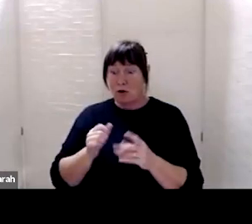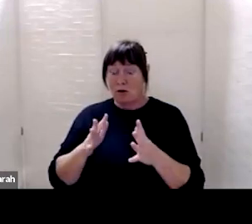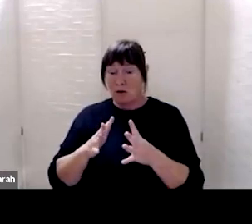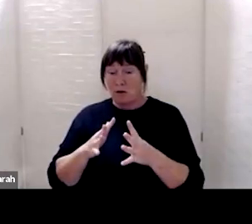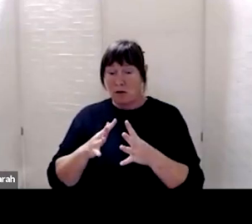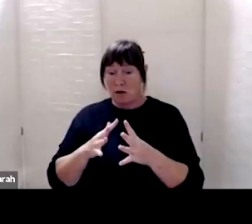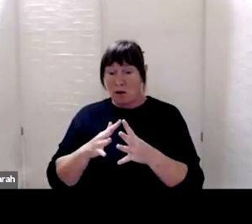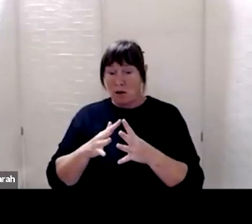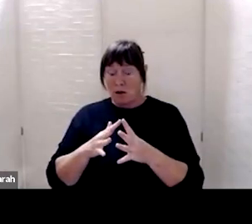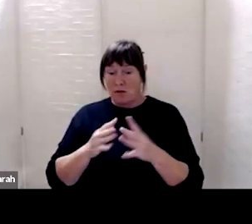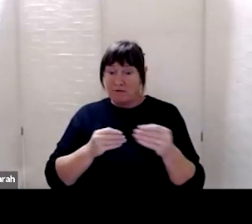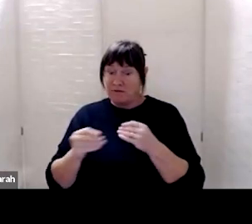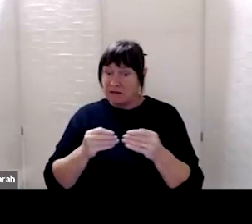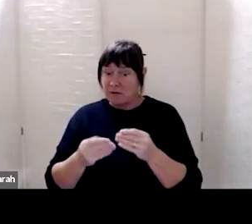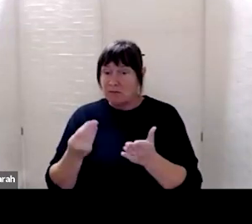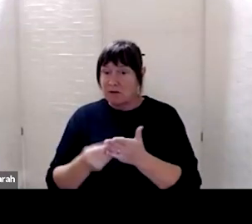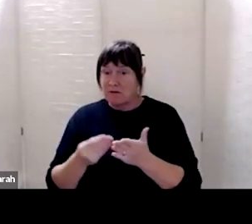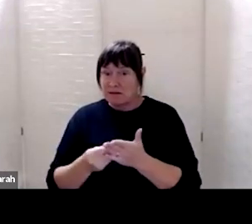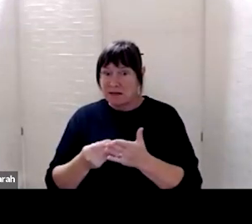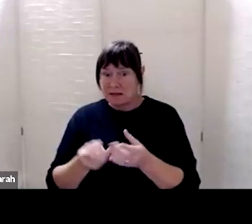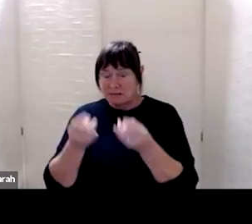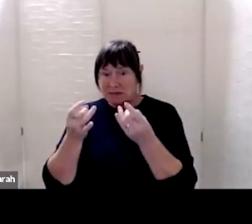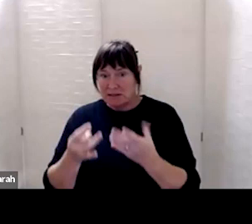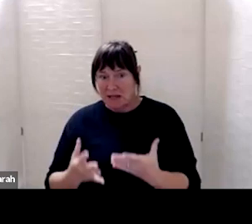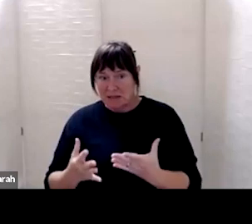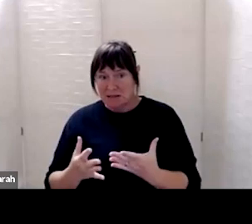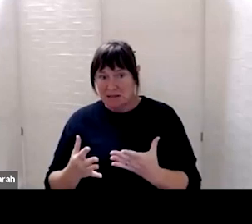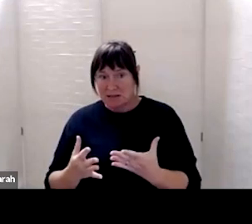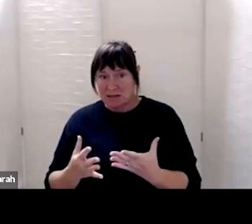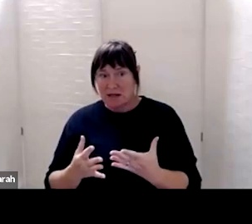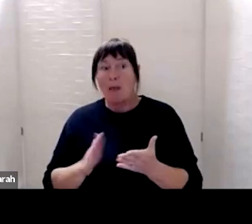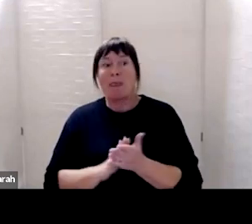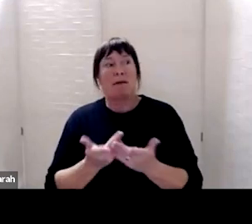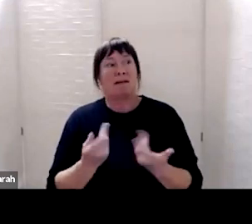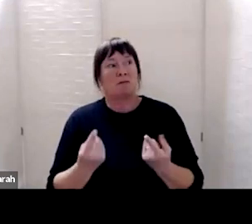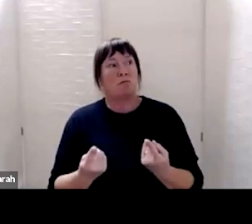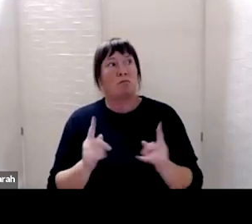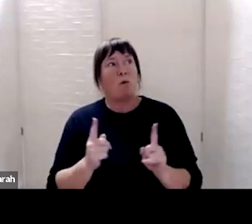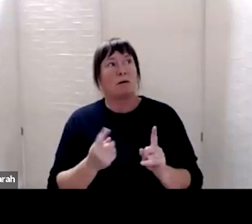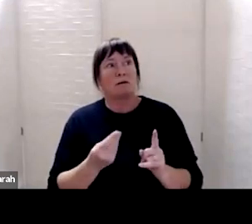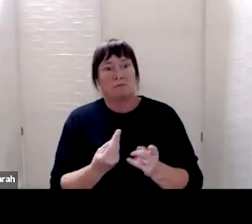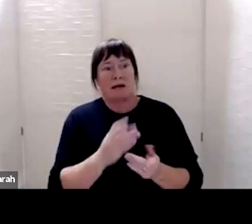means that a huge amount of what’s allocated now does actually get used, which wasn’t the case five or six years ago.